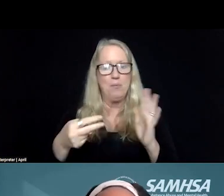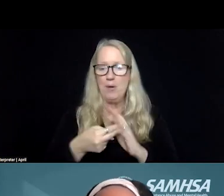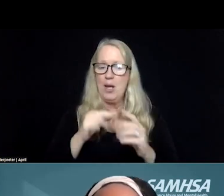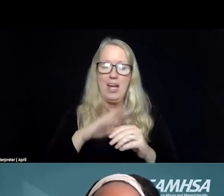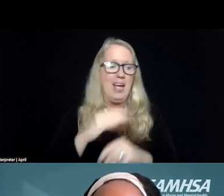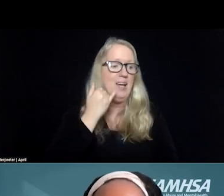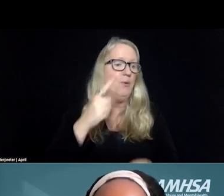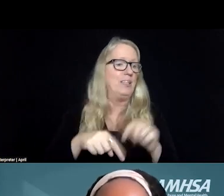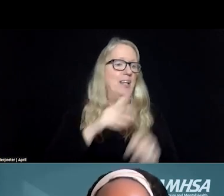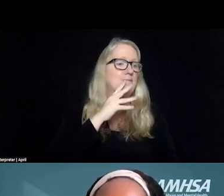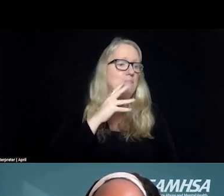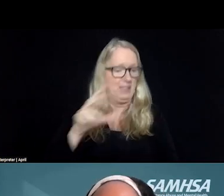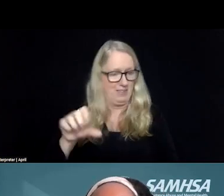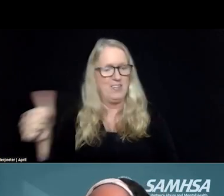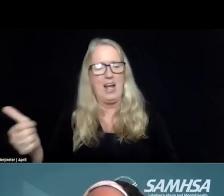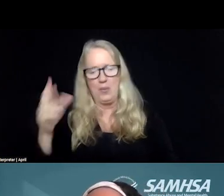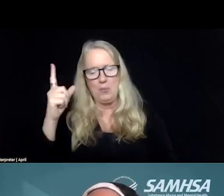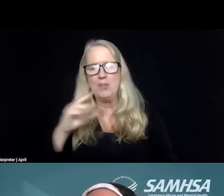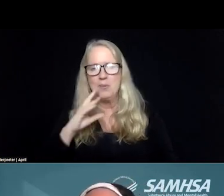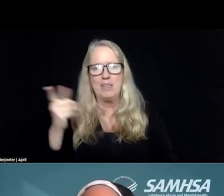CANNOT SPEAK, THEN THE OTHER DOES. SHE HAS NO VOICE.